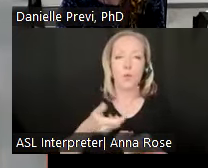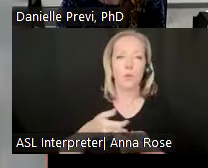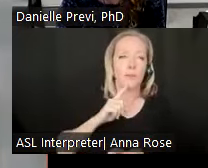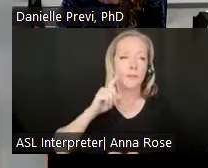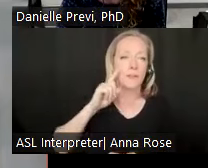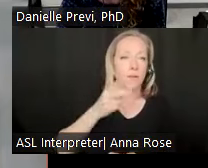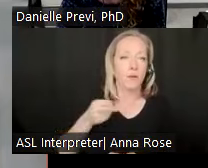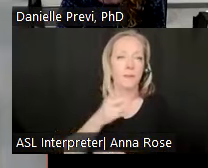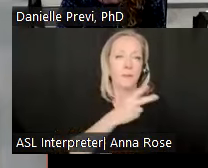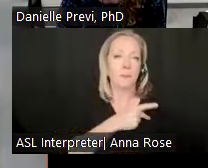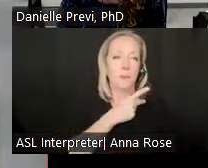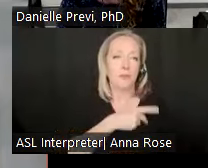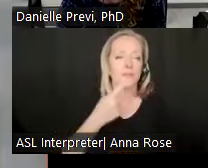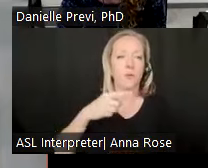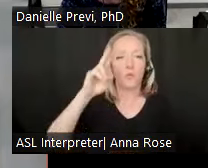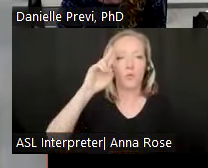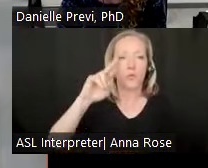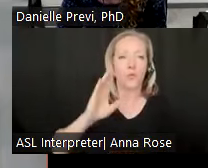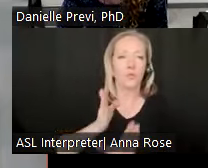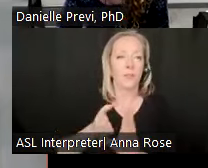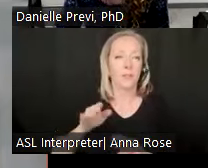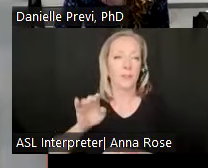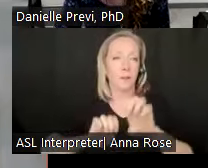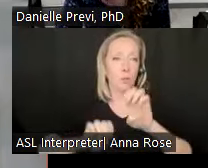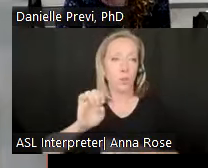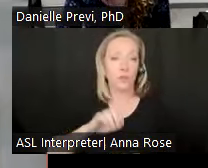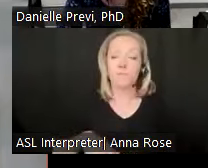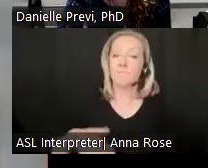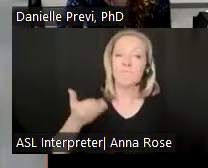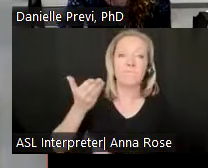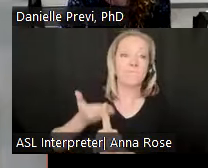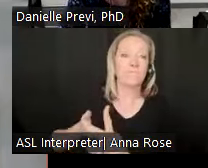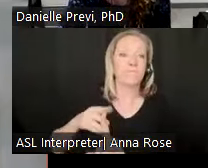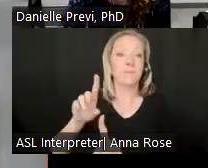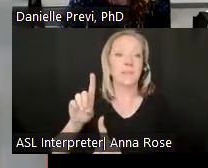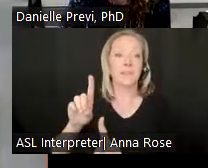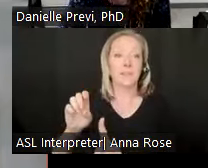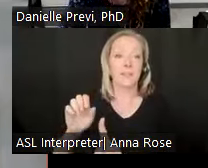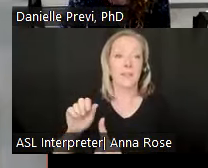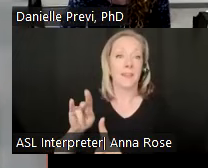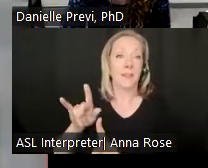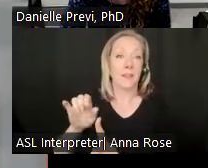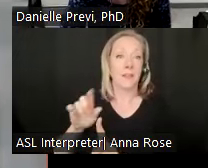Evaluations. Danielle Previ is a clinical psychologist at Kennedy Krieger Institute's